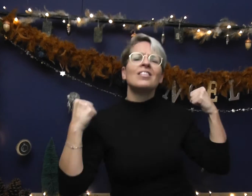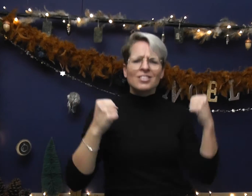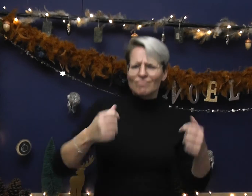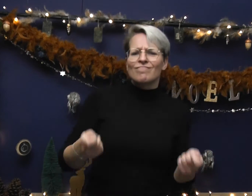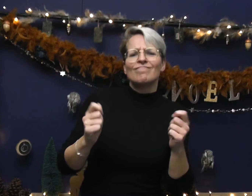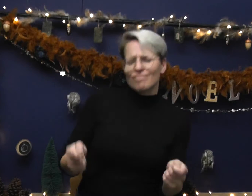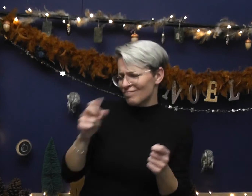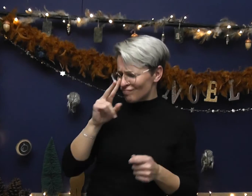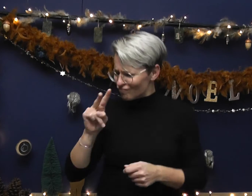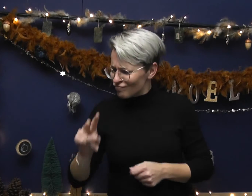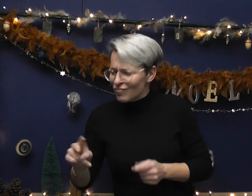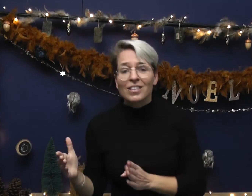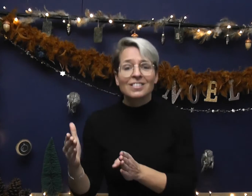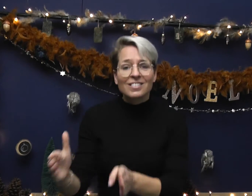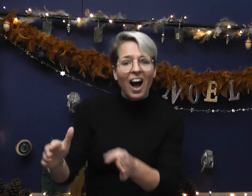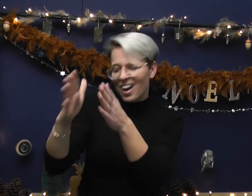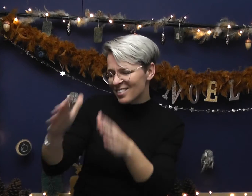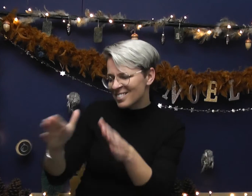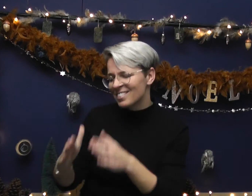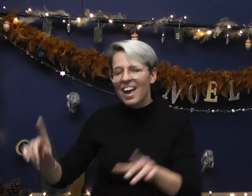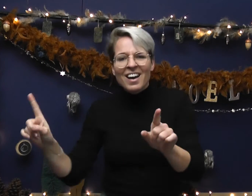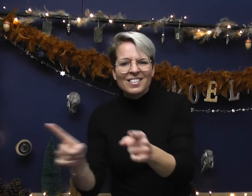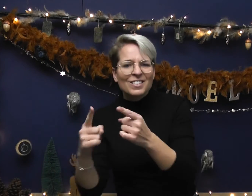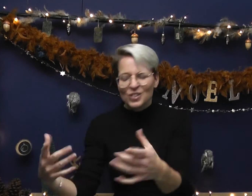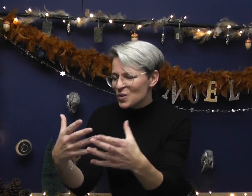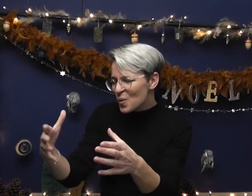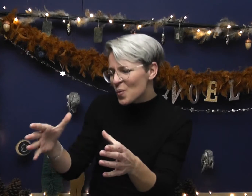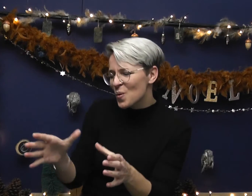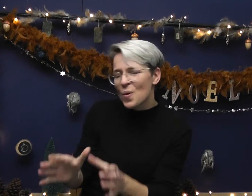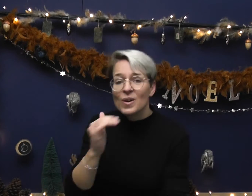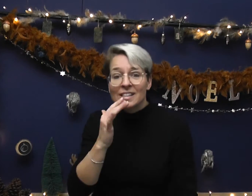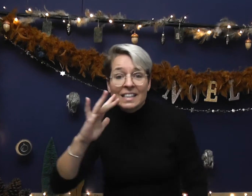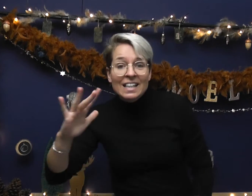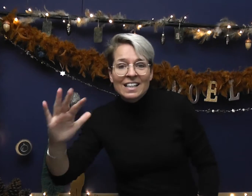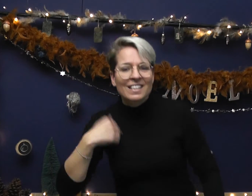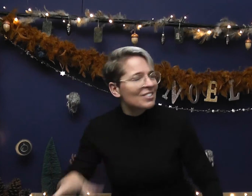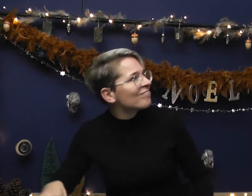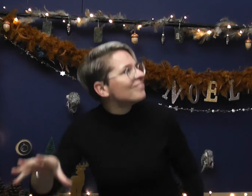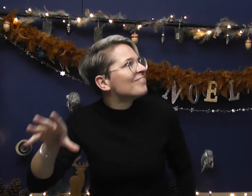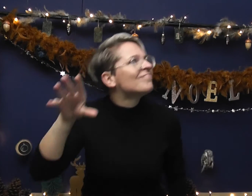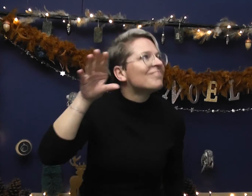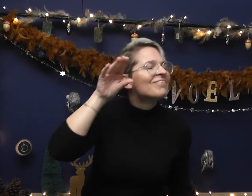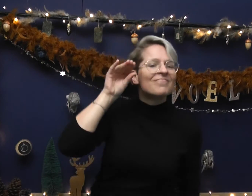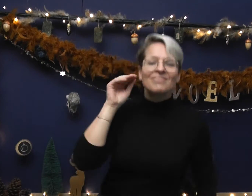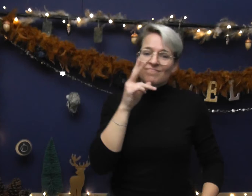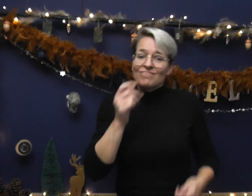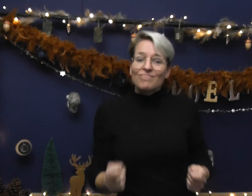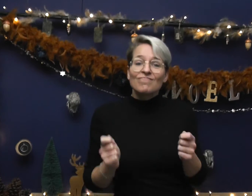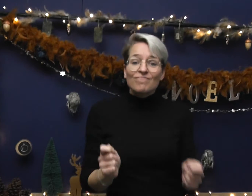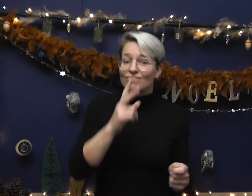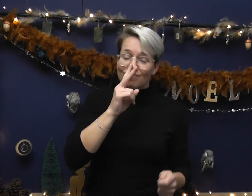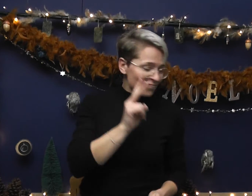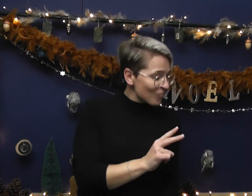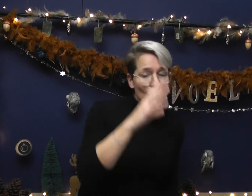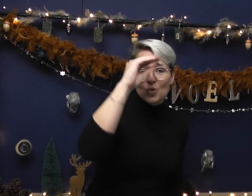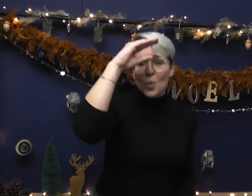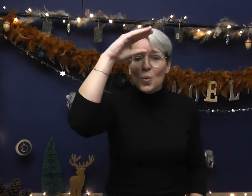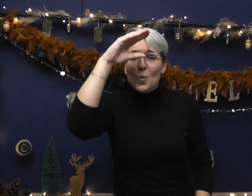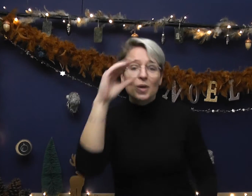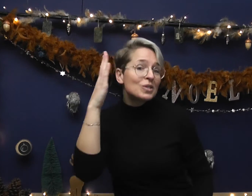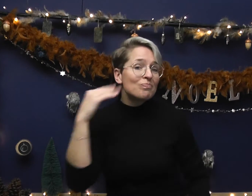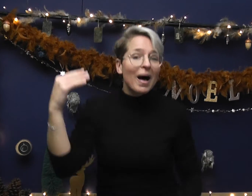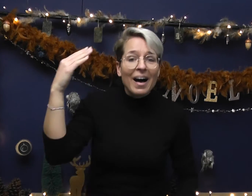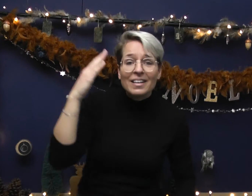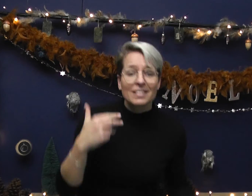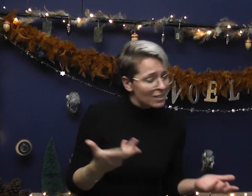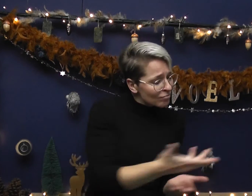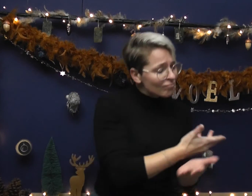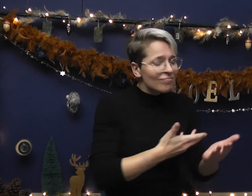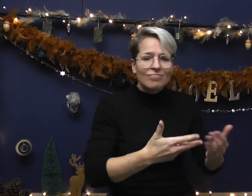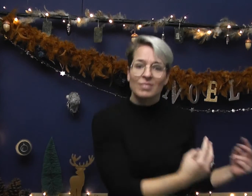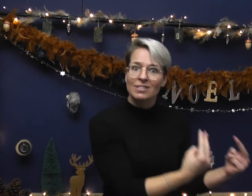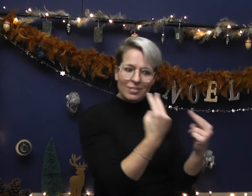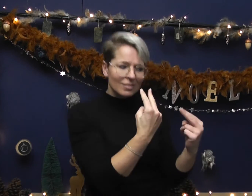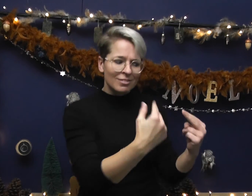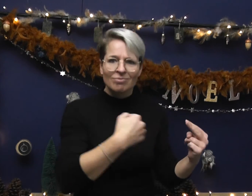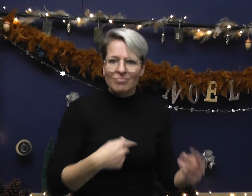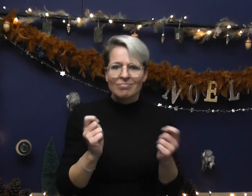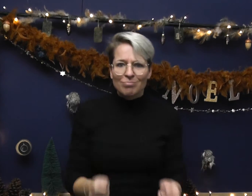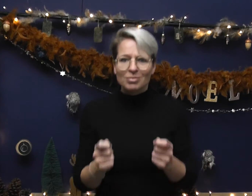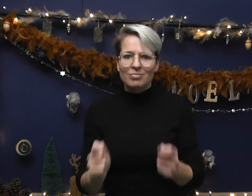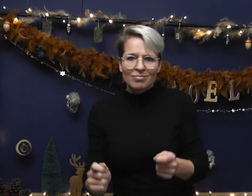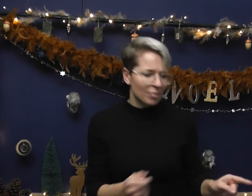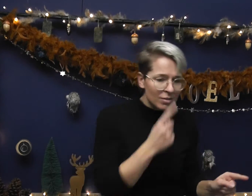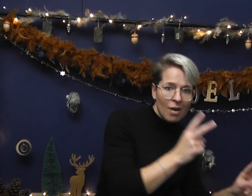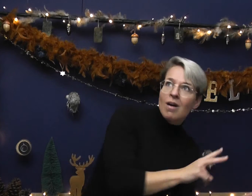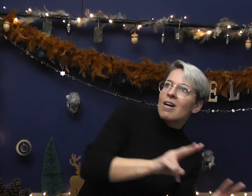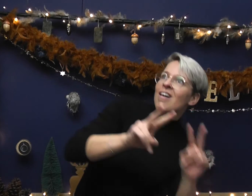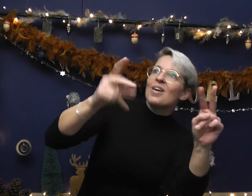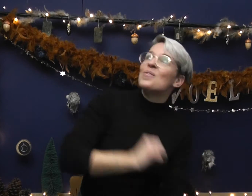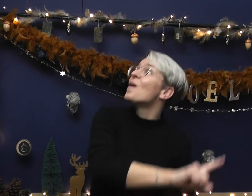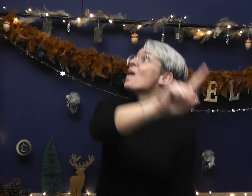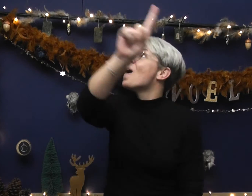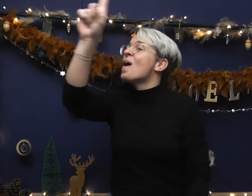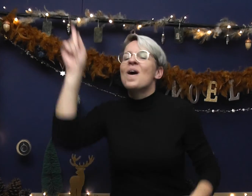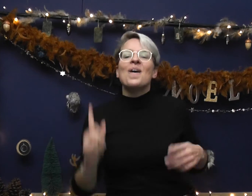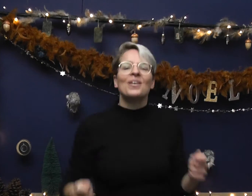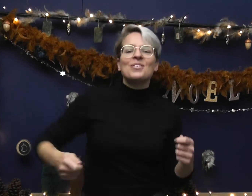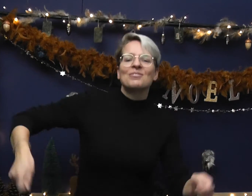Hear the Christmas choir chorus from the street below Boys and girls that say they saw us dashing through the snow, oh